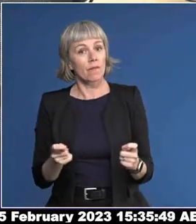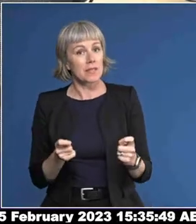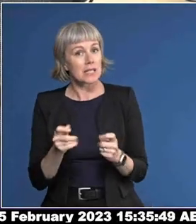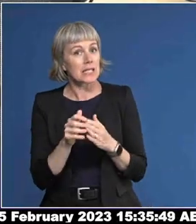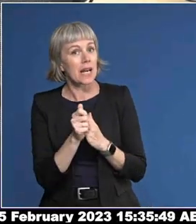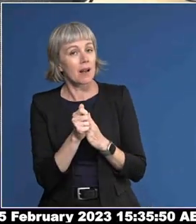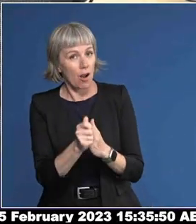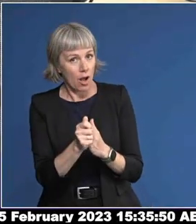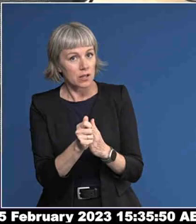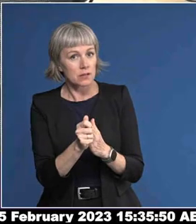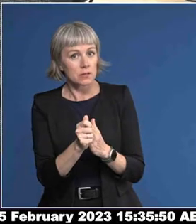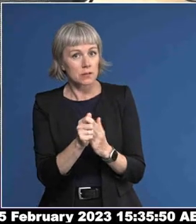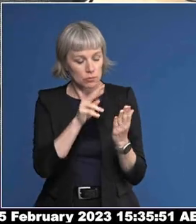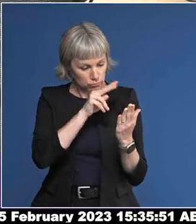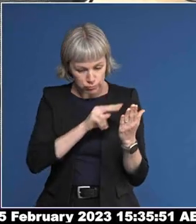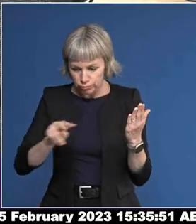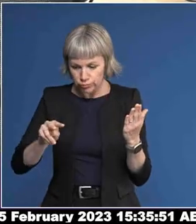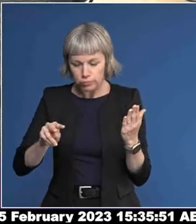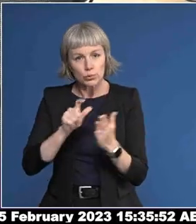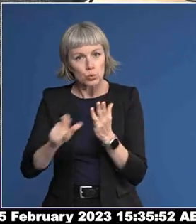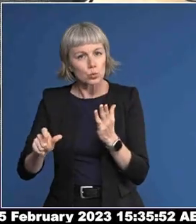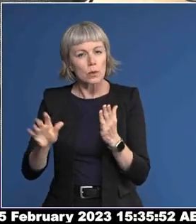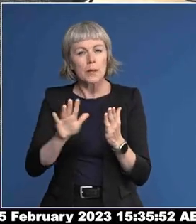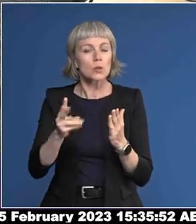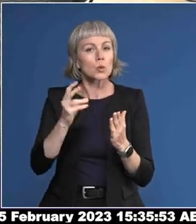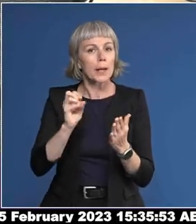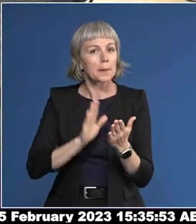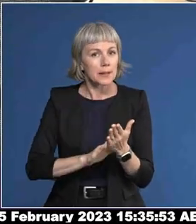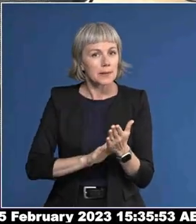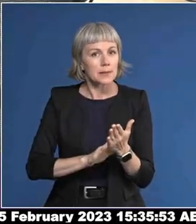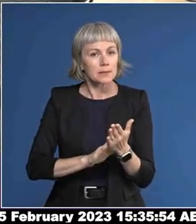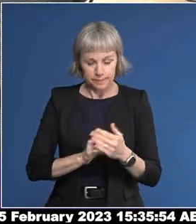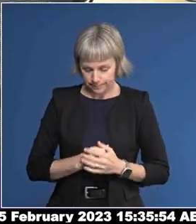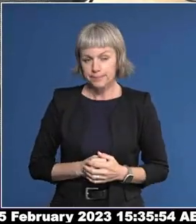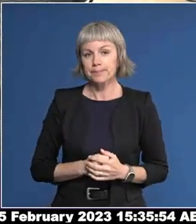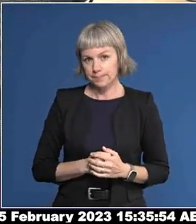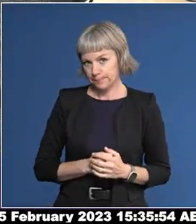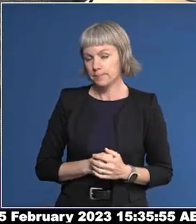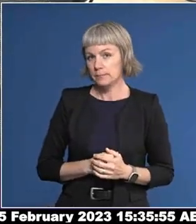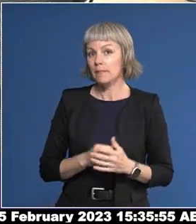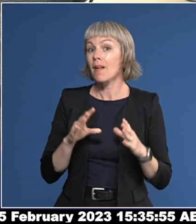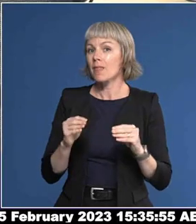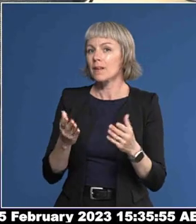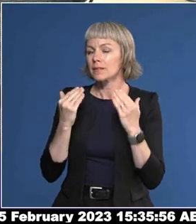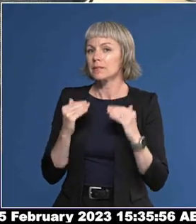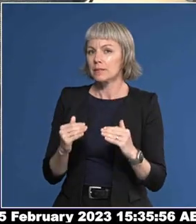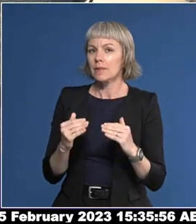to 20 minutes to complete? Yes. MS DOWSETT: And then sitting underneath that are the resources that you